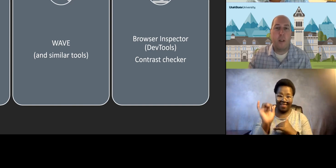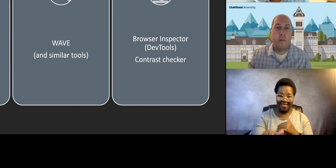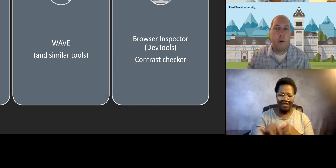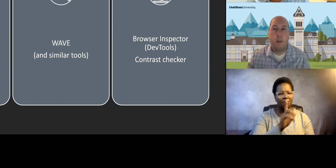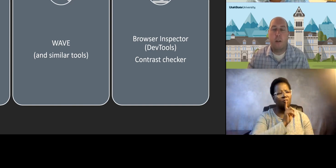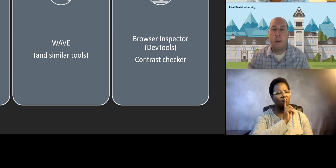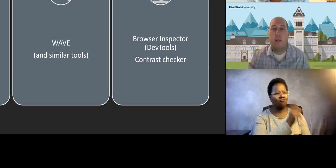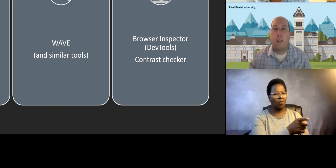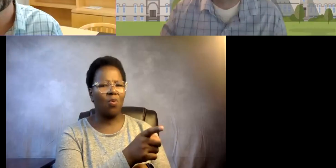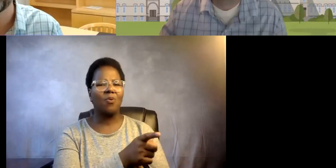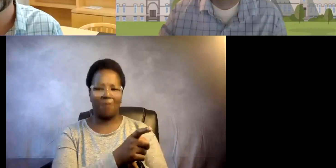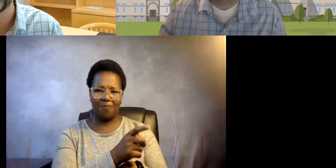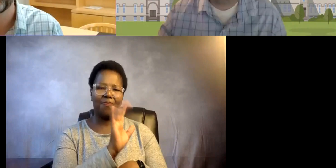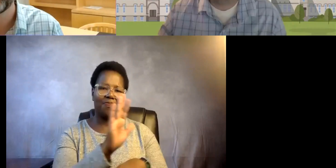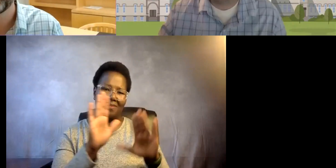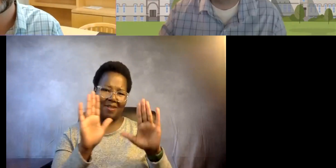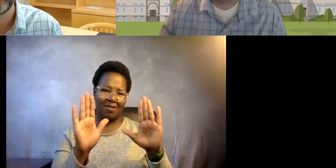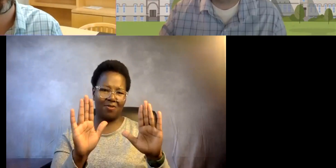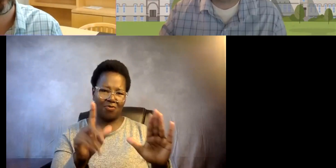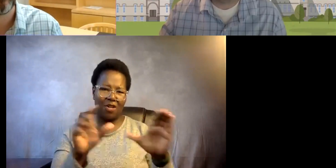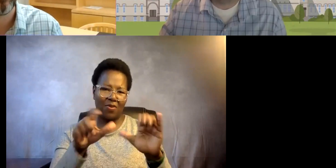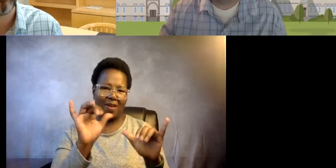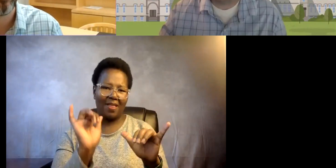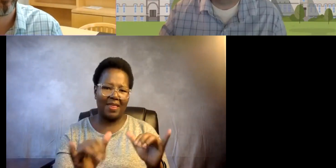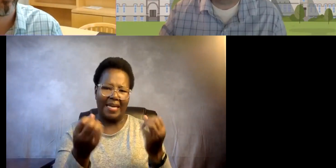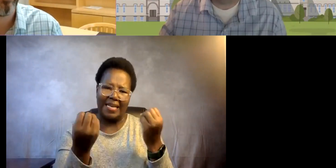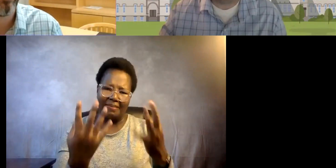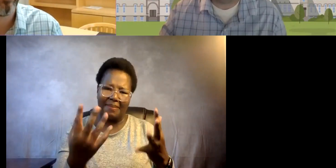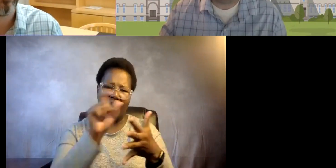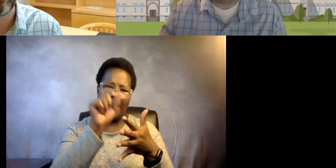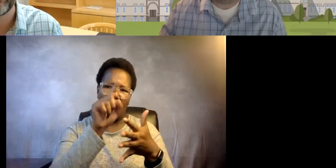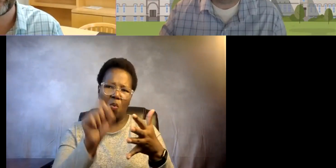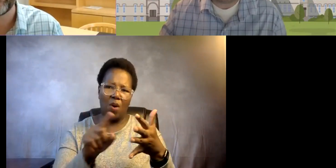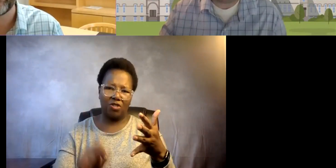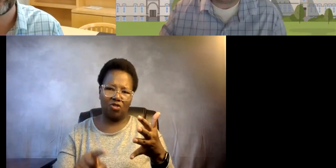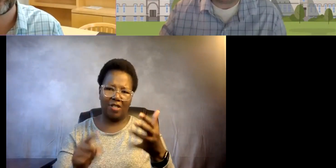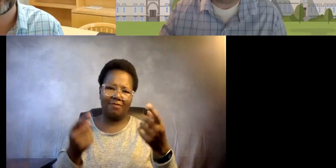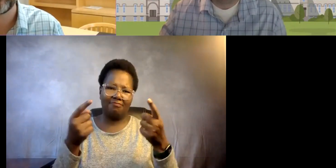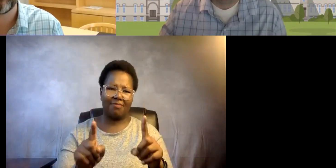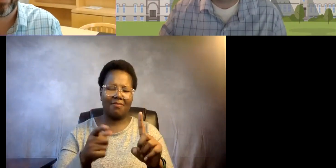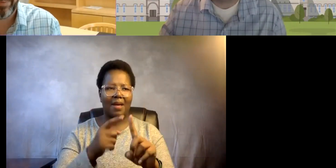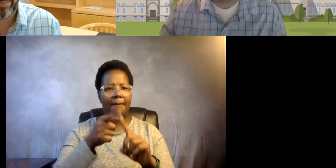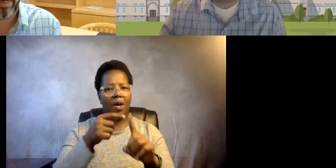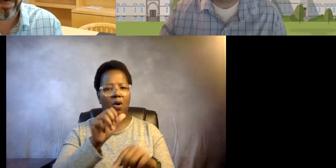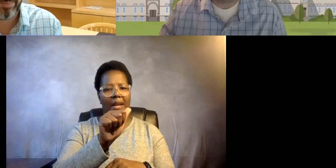I think, if you're done there. There were a couple questions that came in about AI especially in the